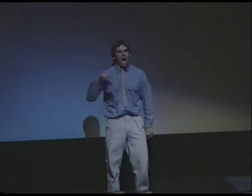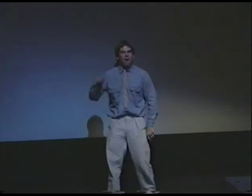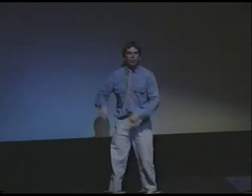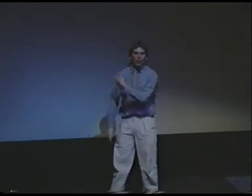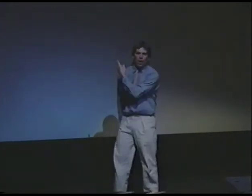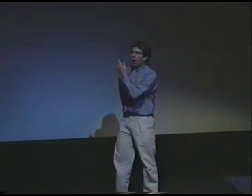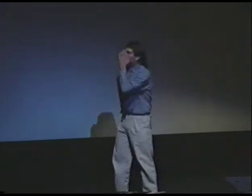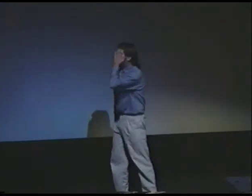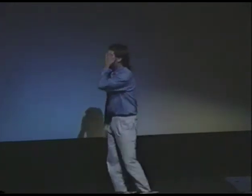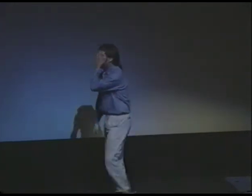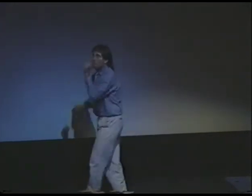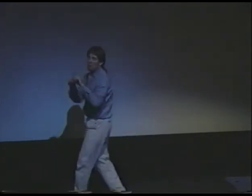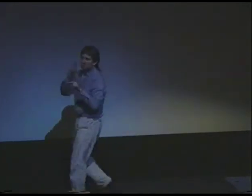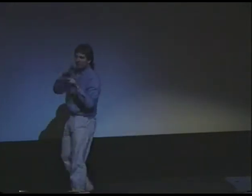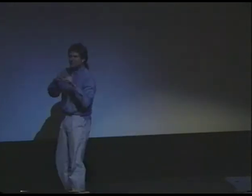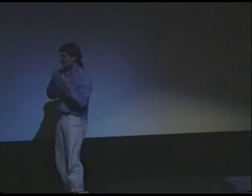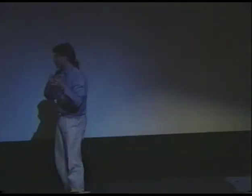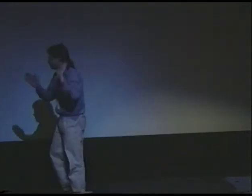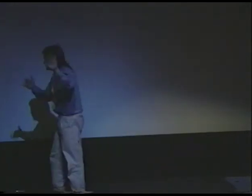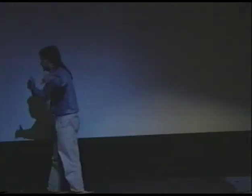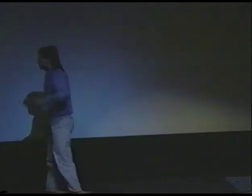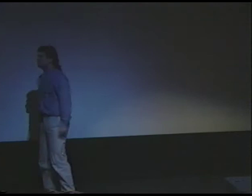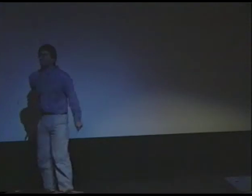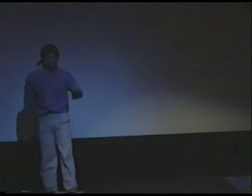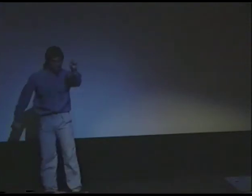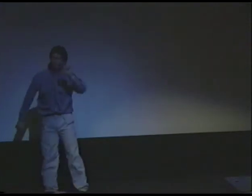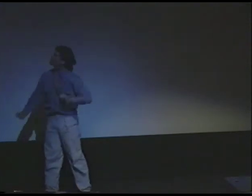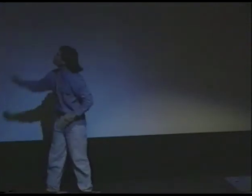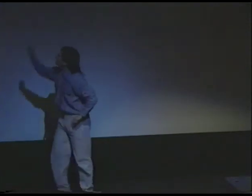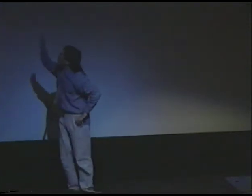and speak them out. But it was fun anyway.